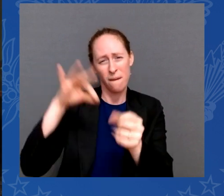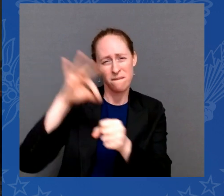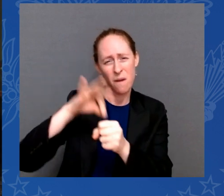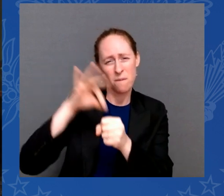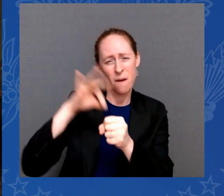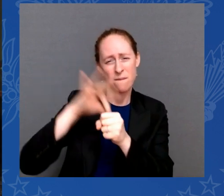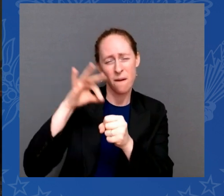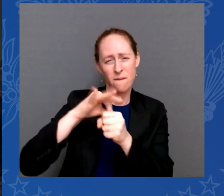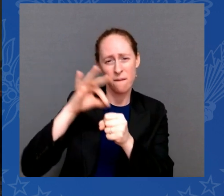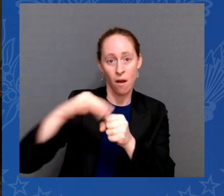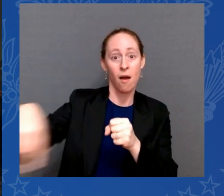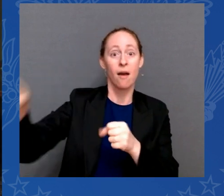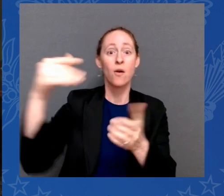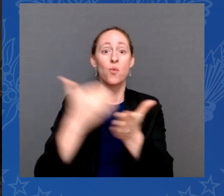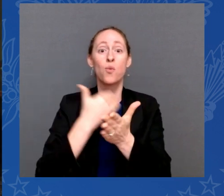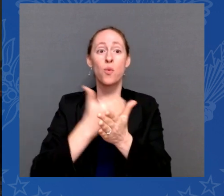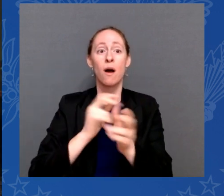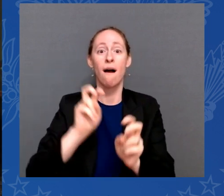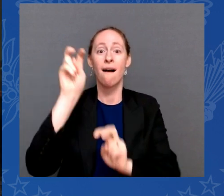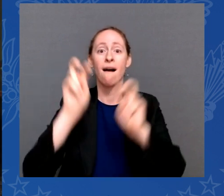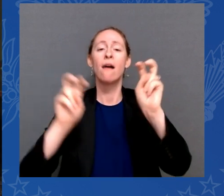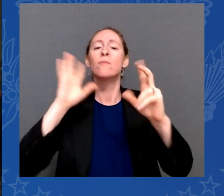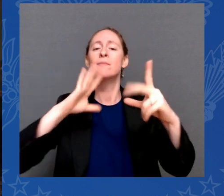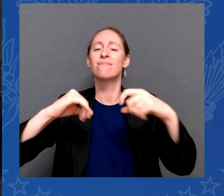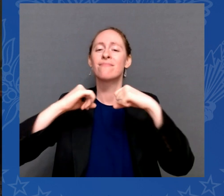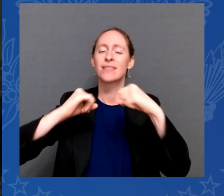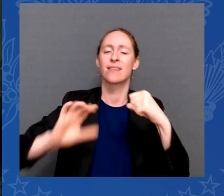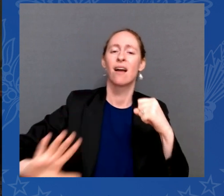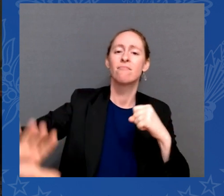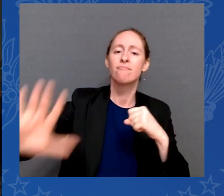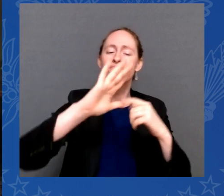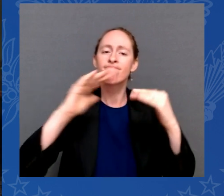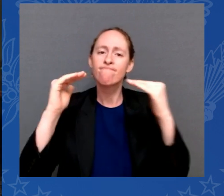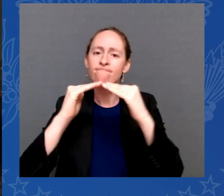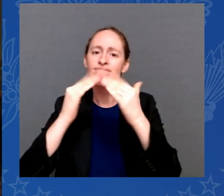but I'm anxious to hear from all of you. Thank you. Thank you. Thank you. Do I sign this order now?